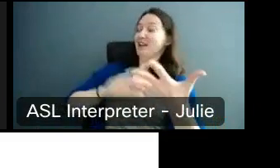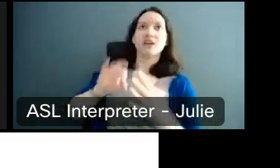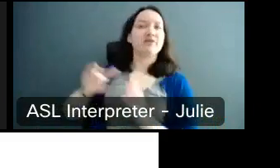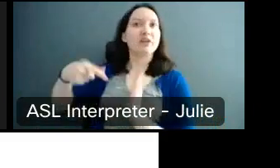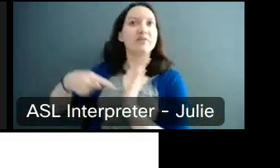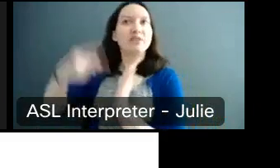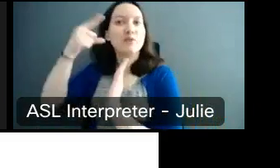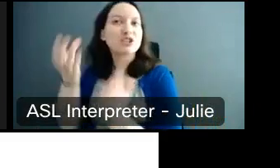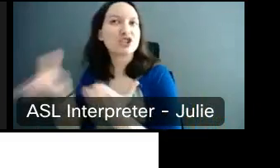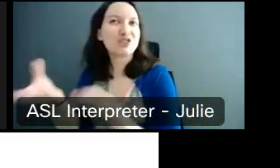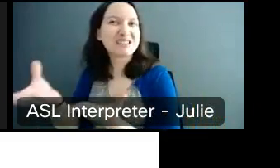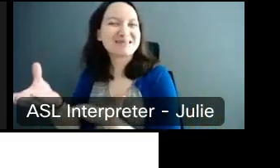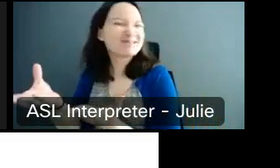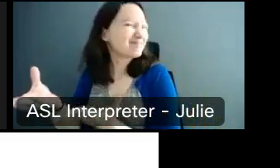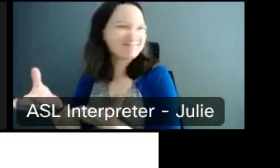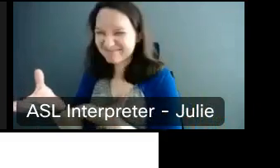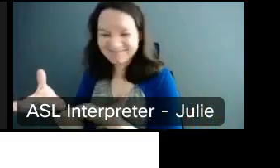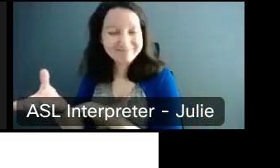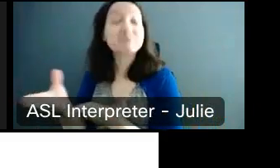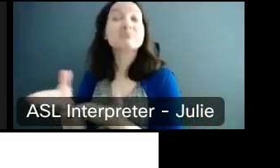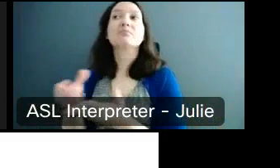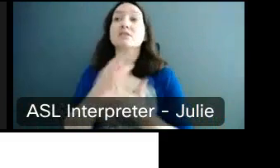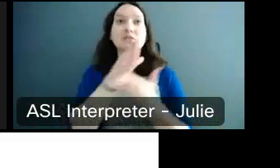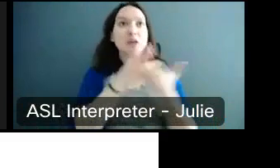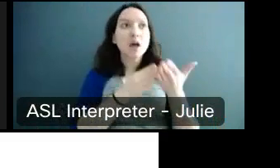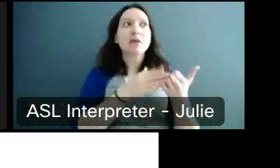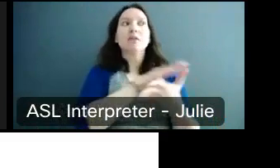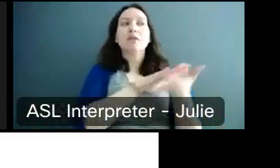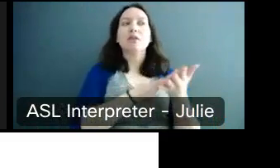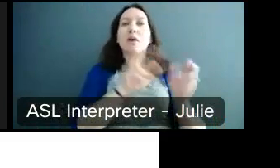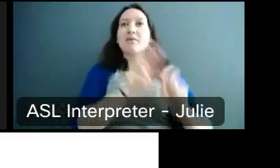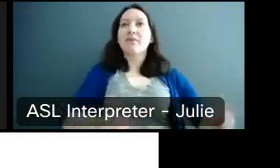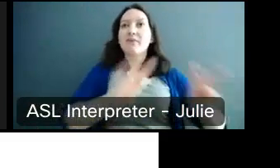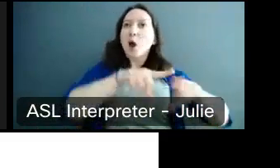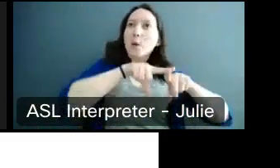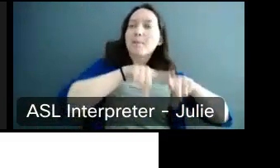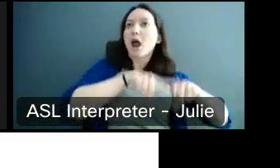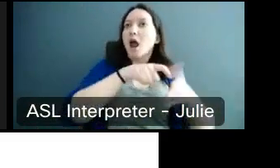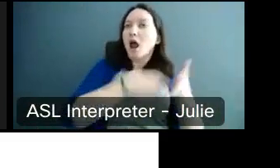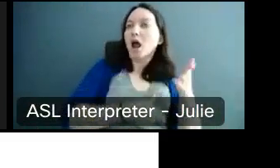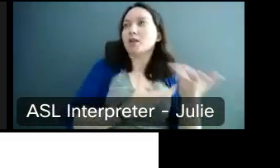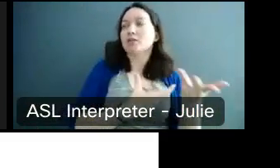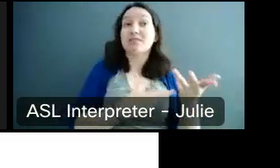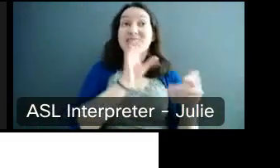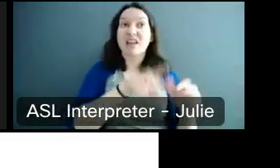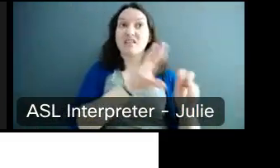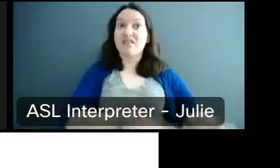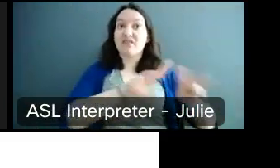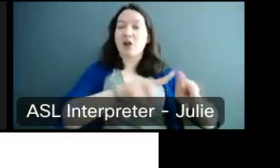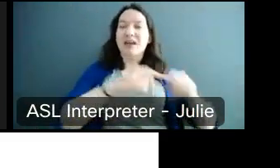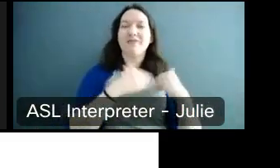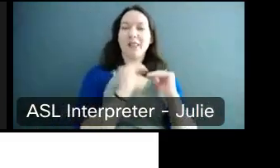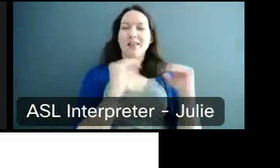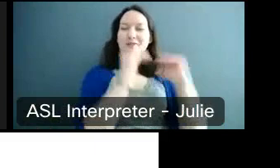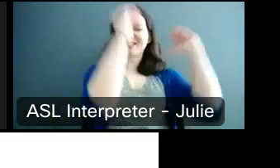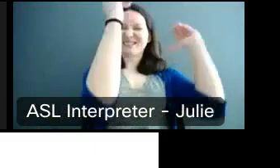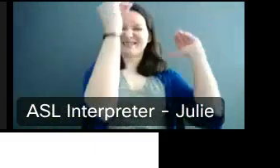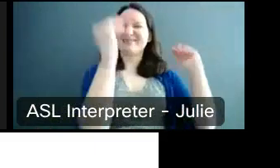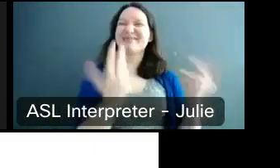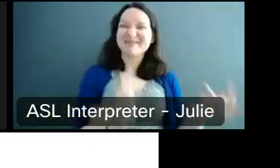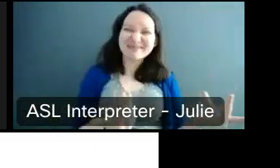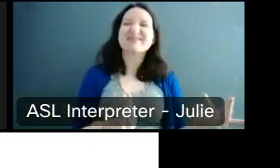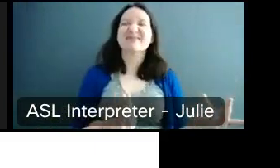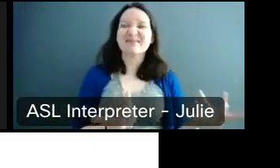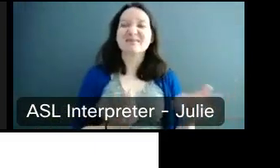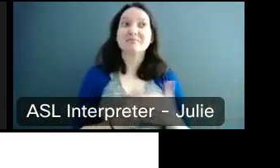Uh, and, you know, we've got some things to value based then, even value based on different levels, where, you know, very few things are.